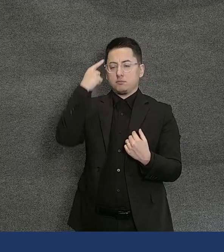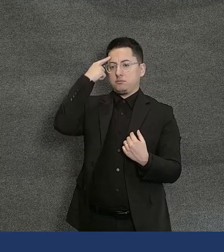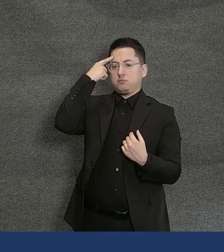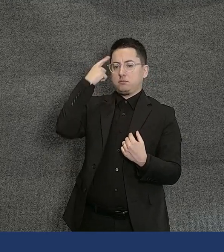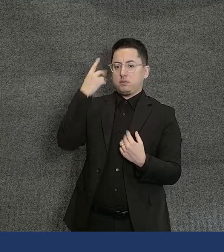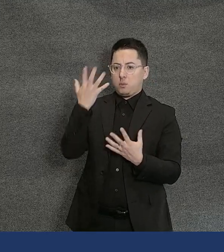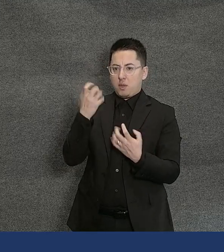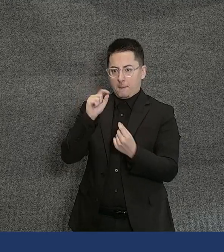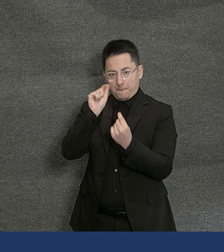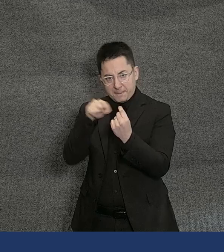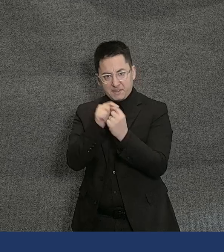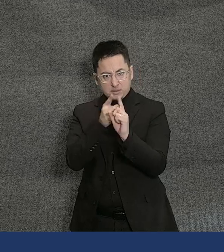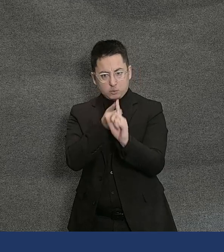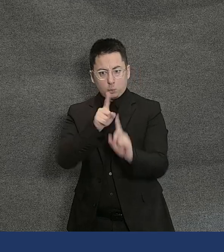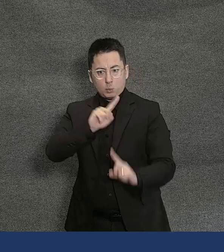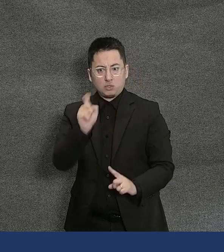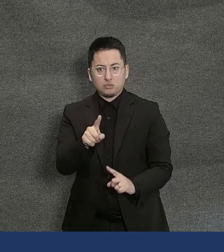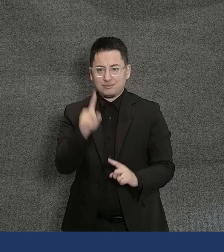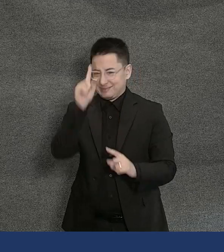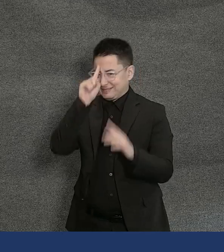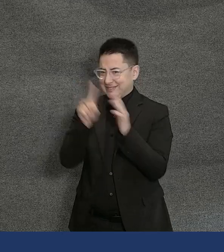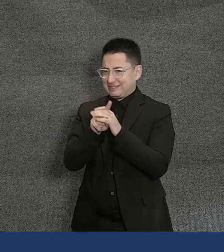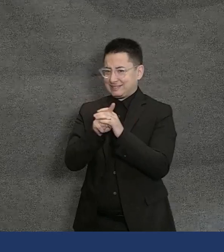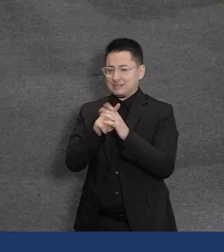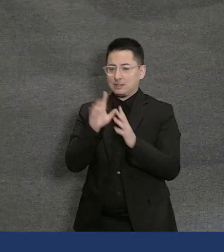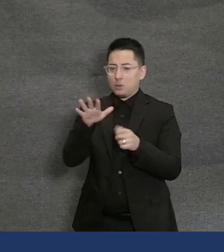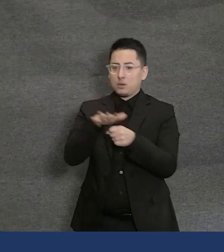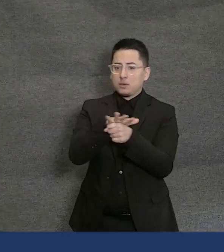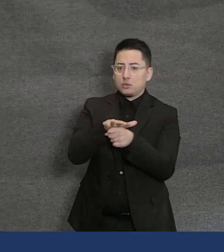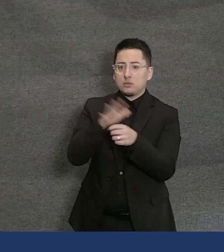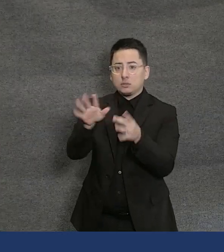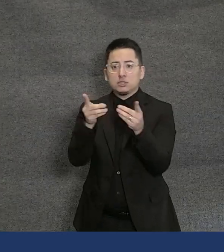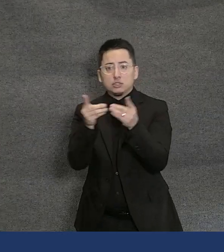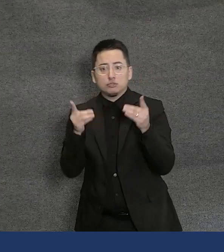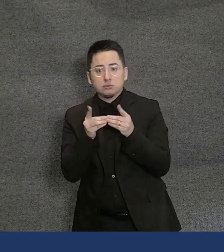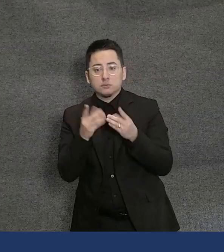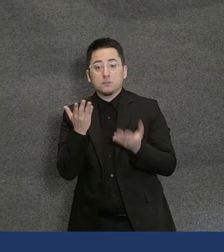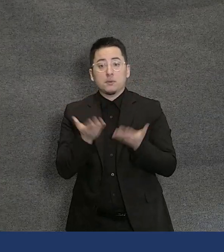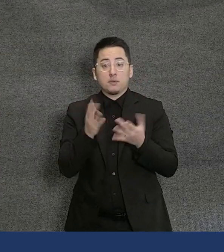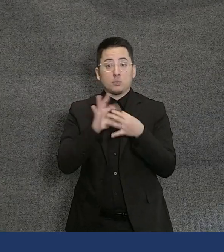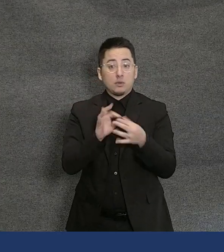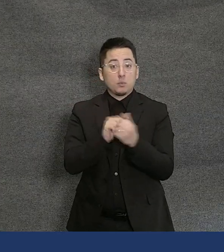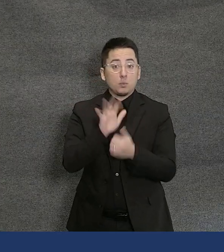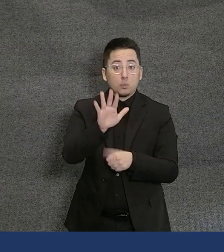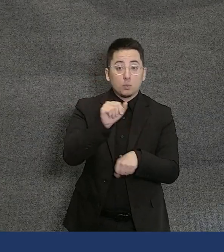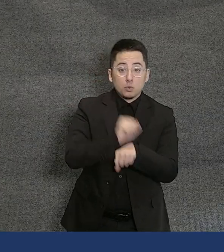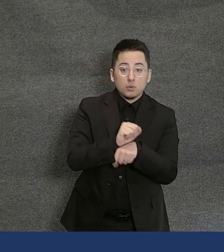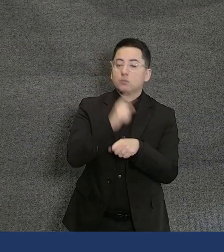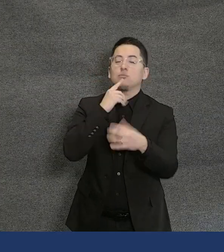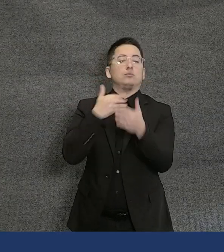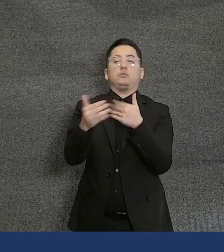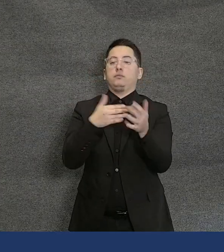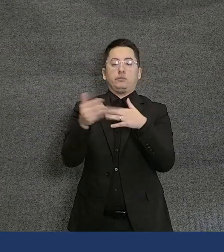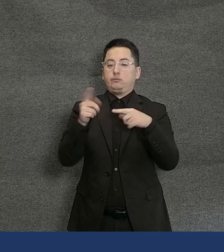come up in your district or at work, fill in the blank. we want that feedback.